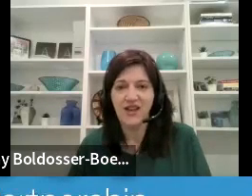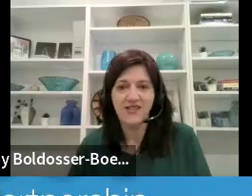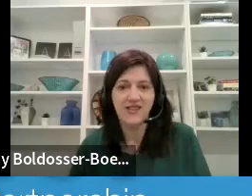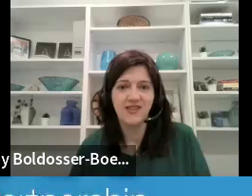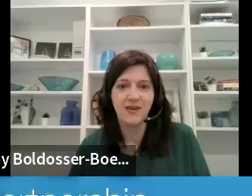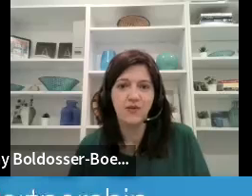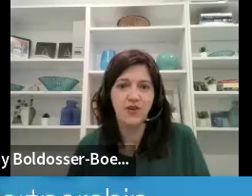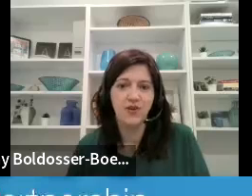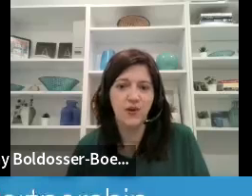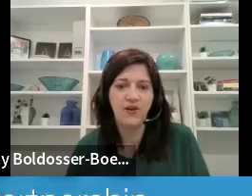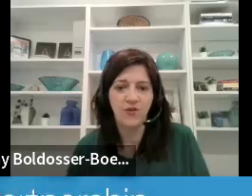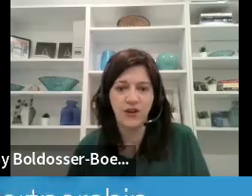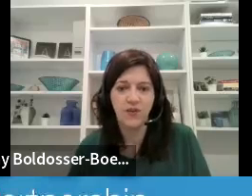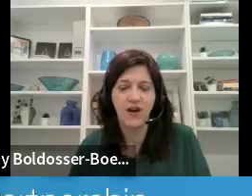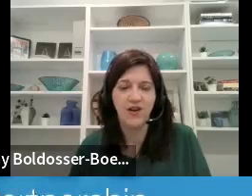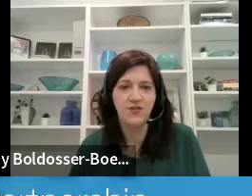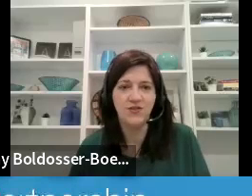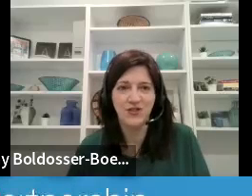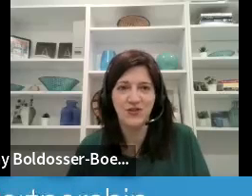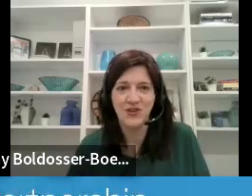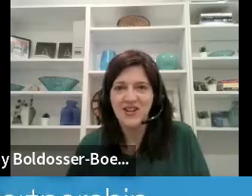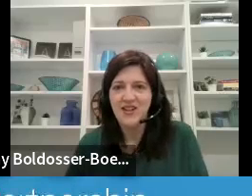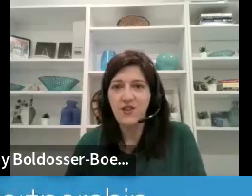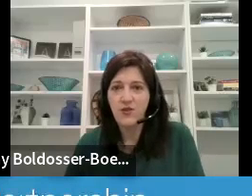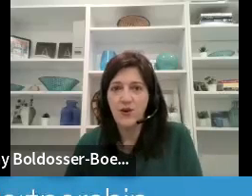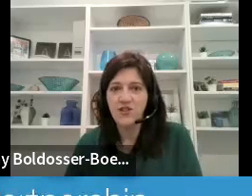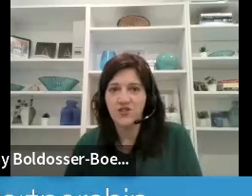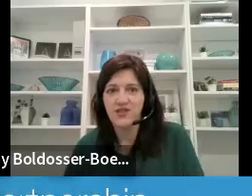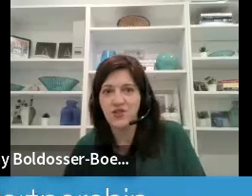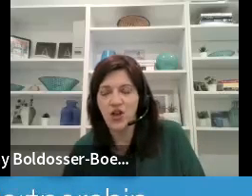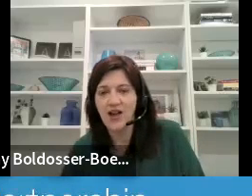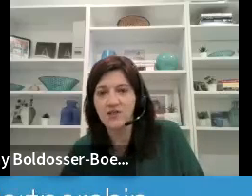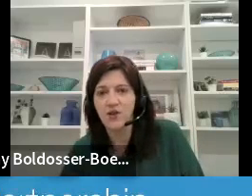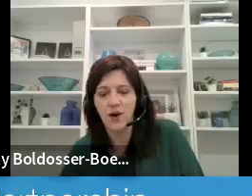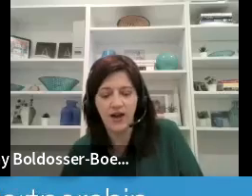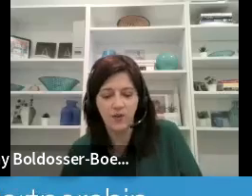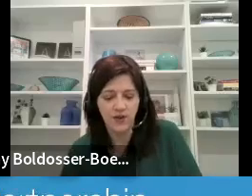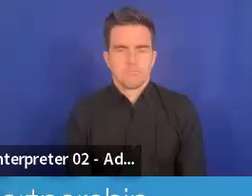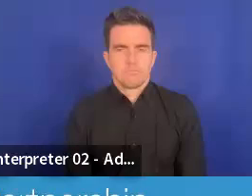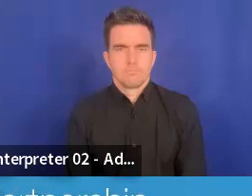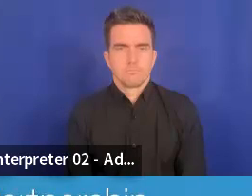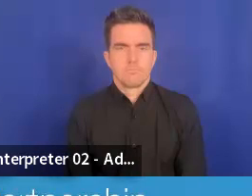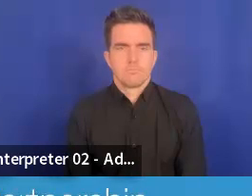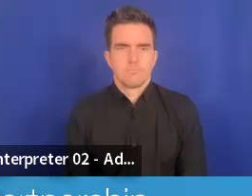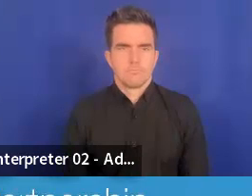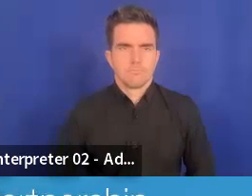I see that some of you have already begun to include questions in the chat, so I will